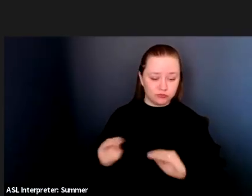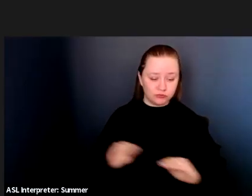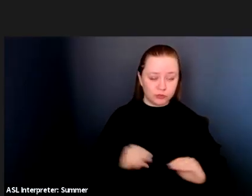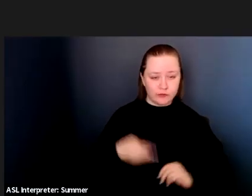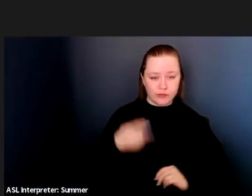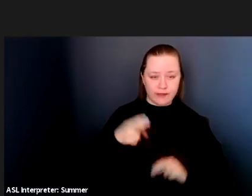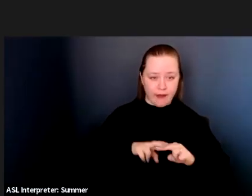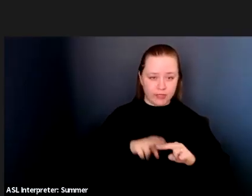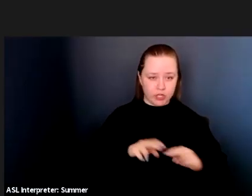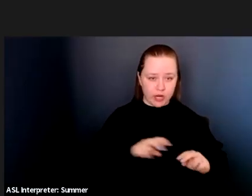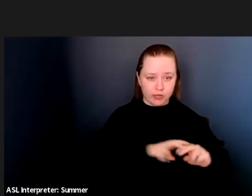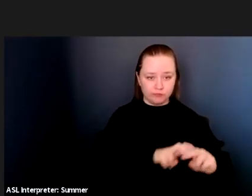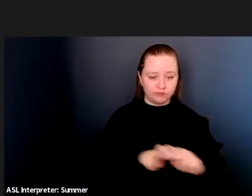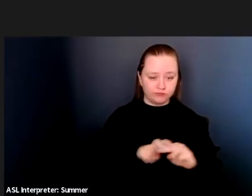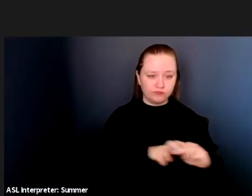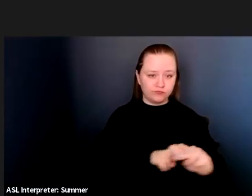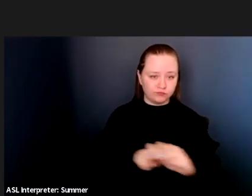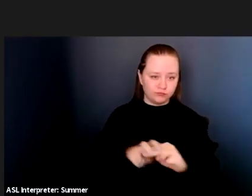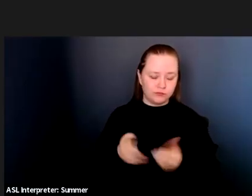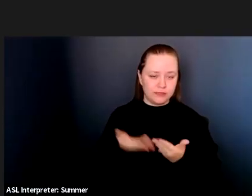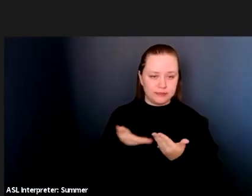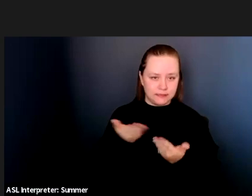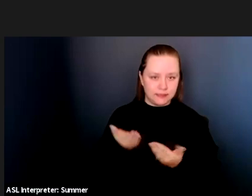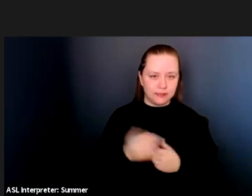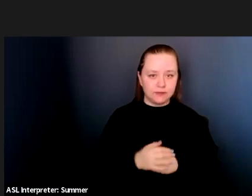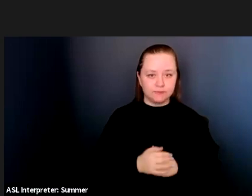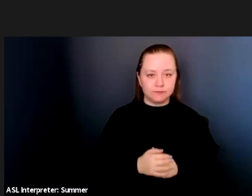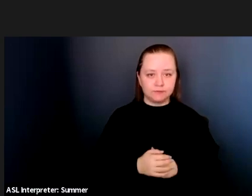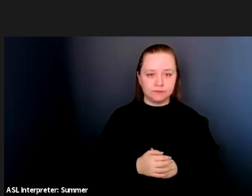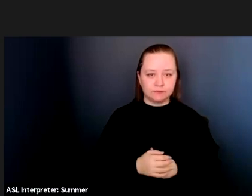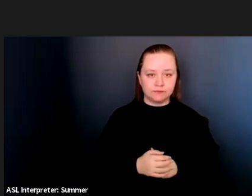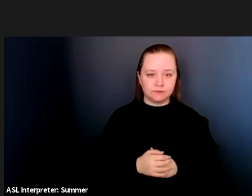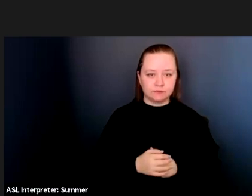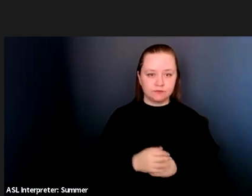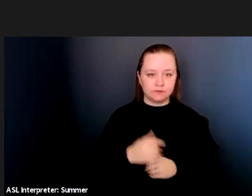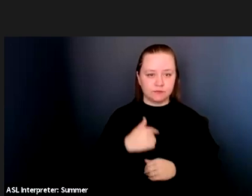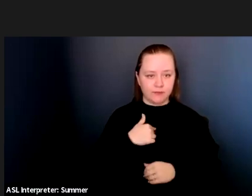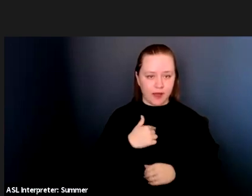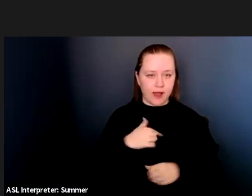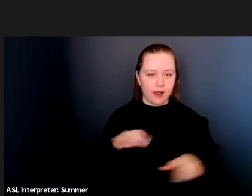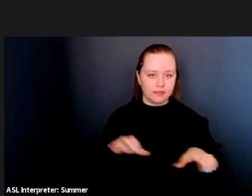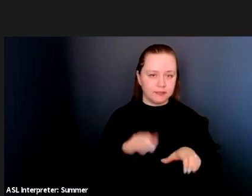I nerved skin to skin by wearing a zip of hoodie and zipping her in,